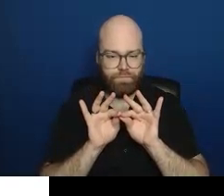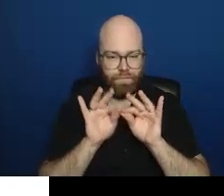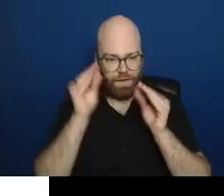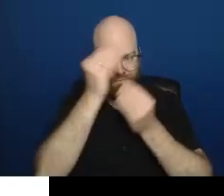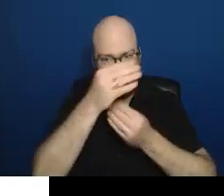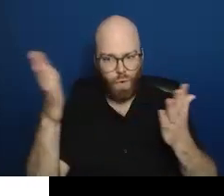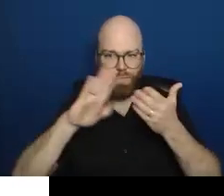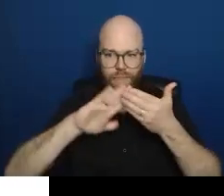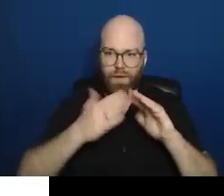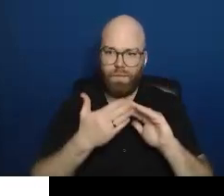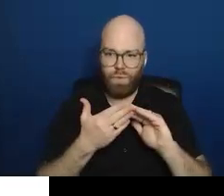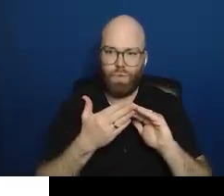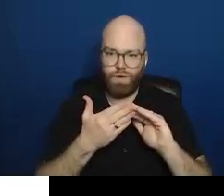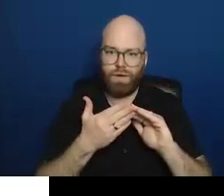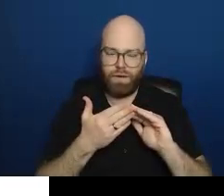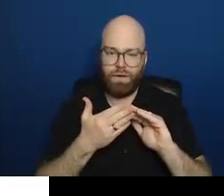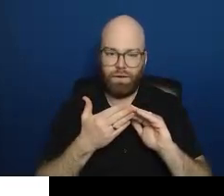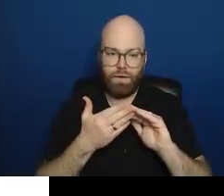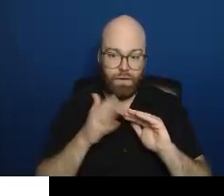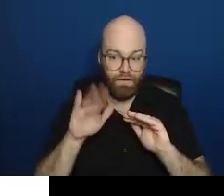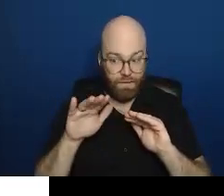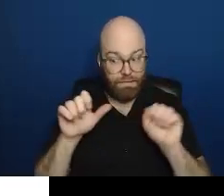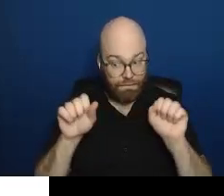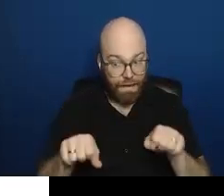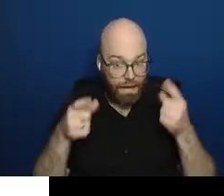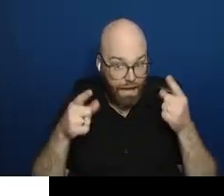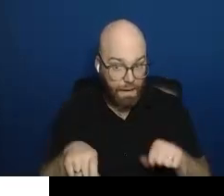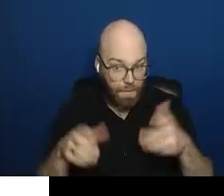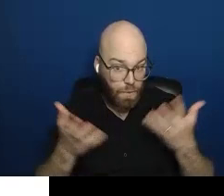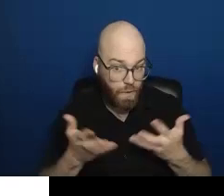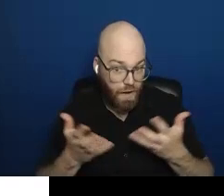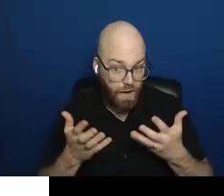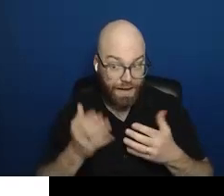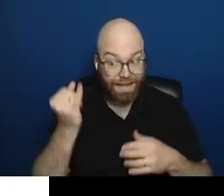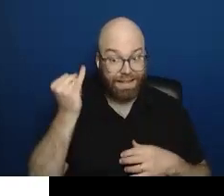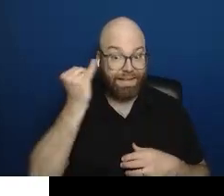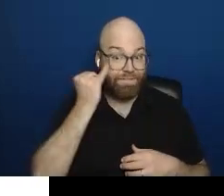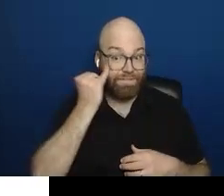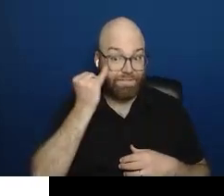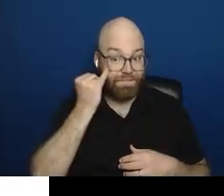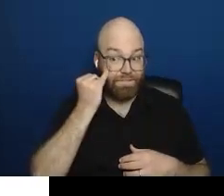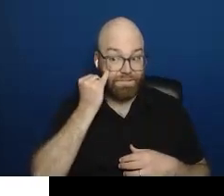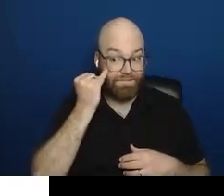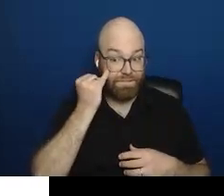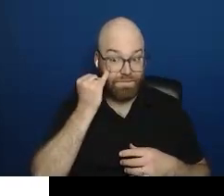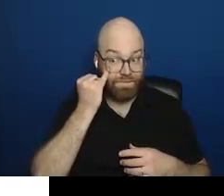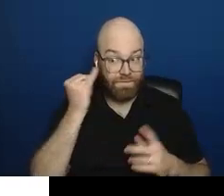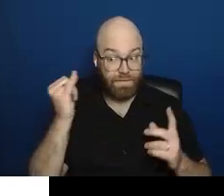as to, you know, different scenarios that can play out and how they, if they come into contact, how it could be, if somebody has a warrant